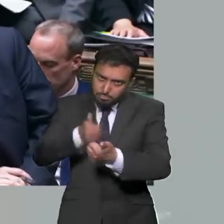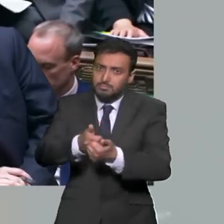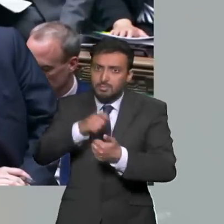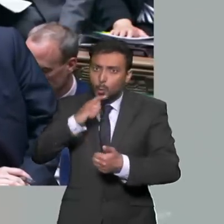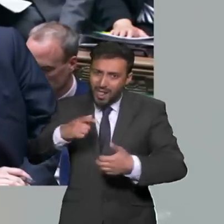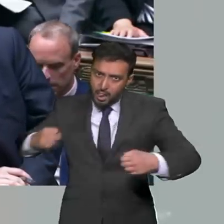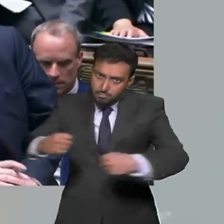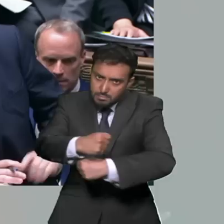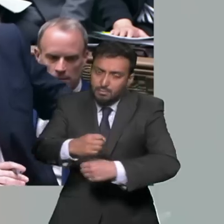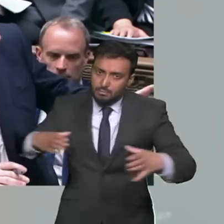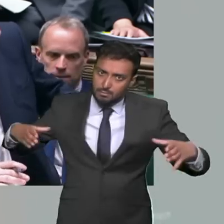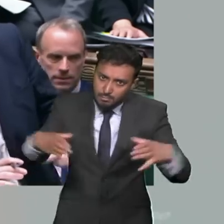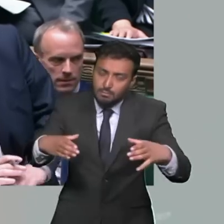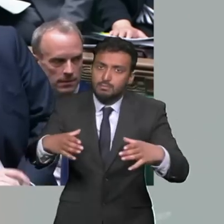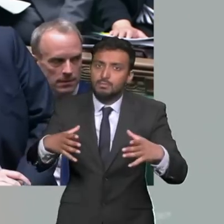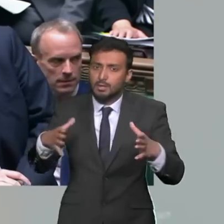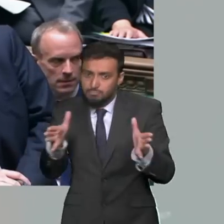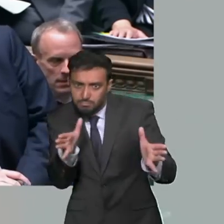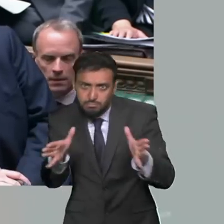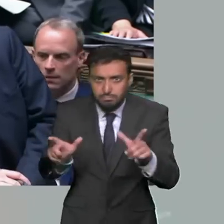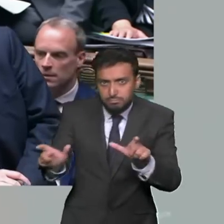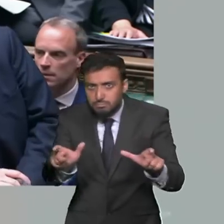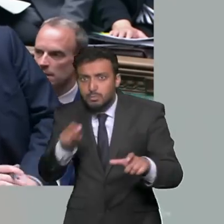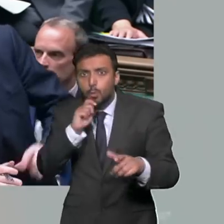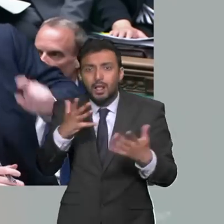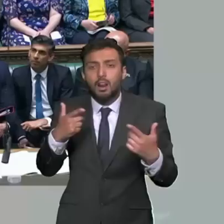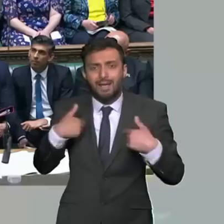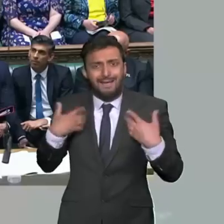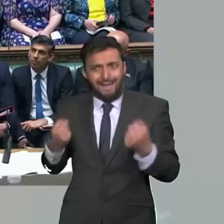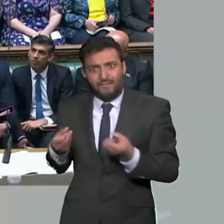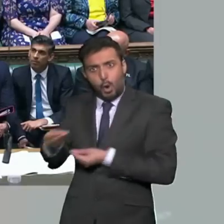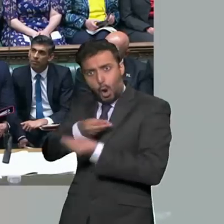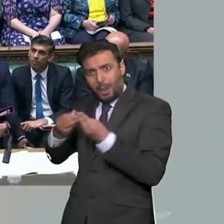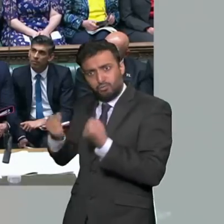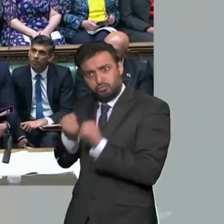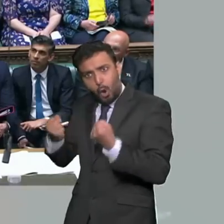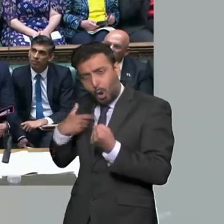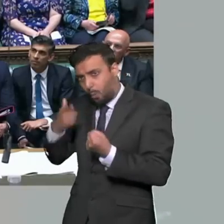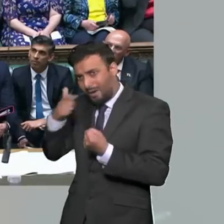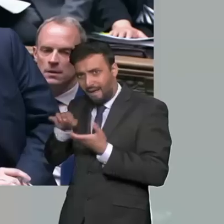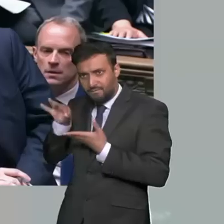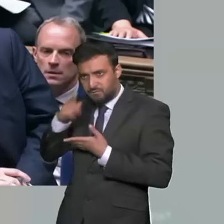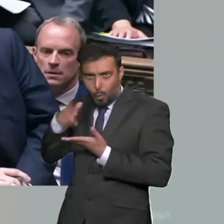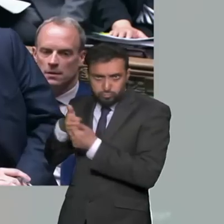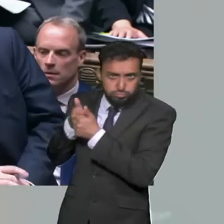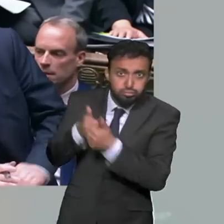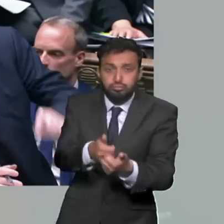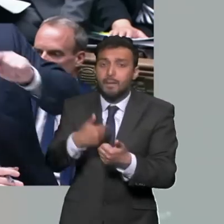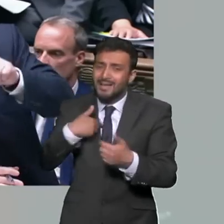we have, but also by making sure that we continue with the high wage, high skill, high employment economy that we have.